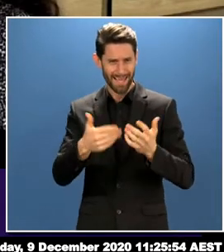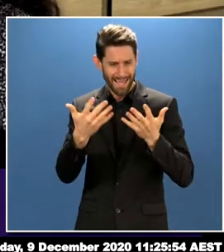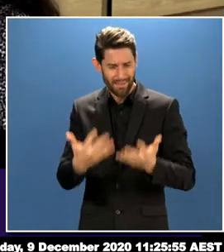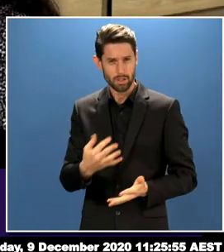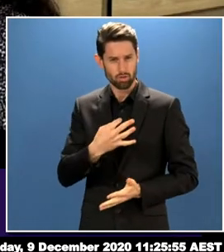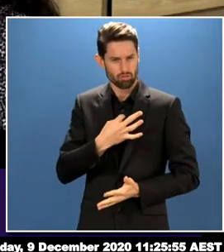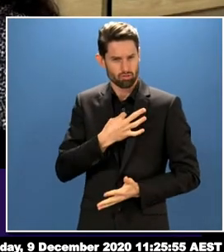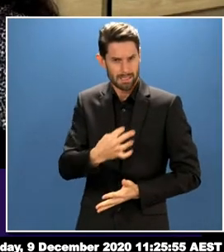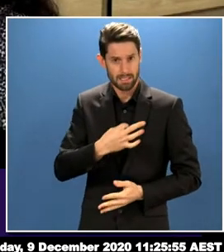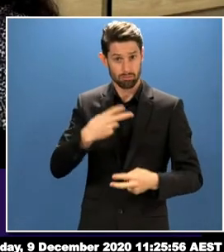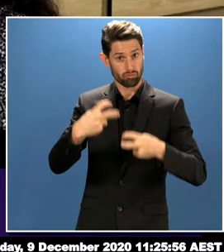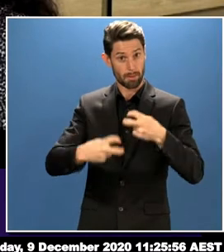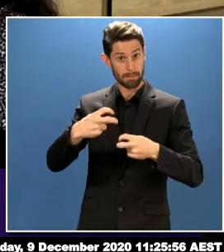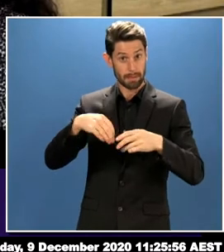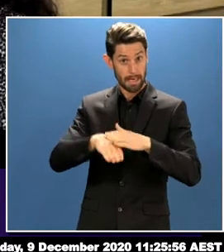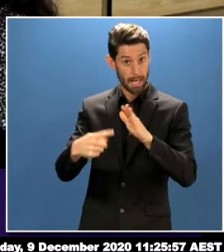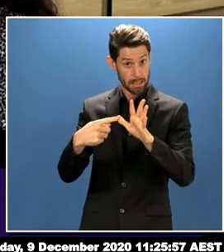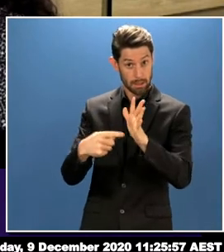That's correct.